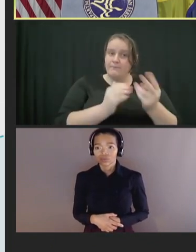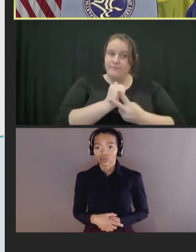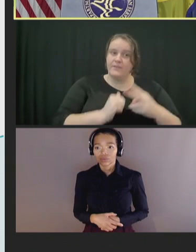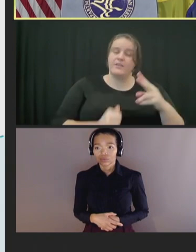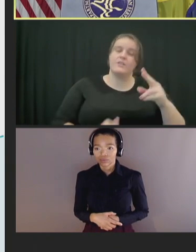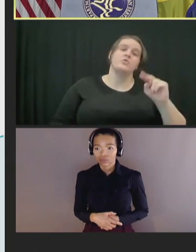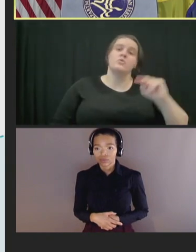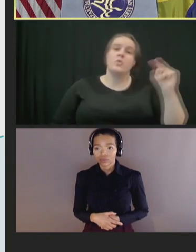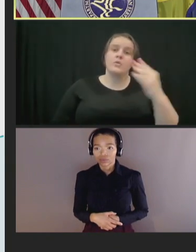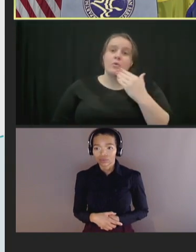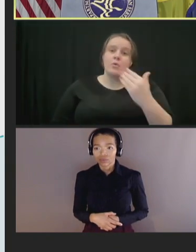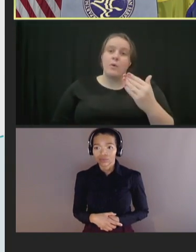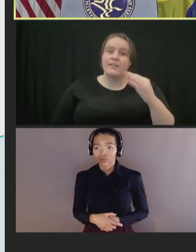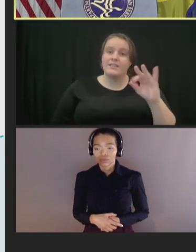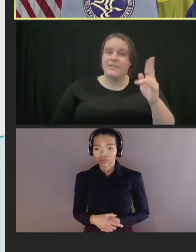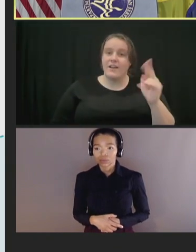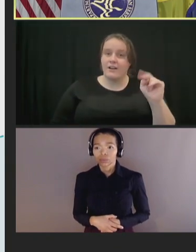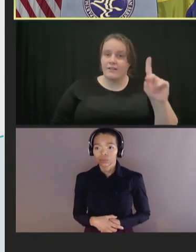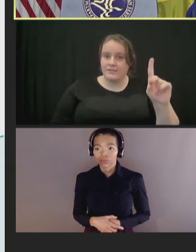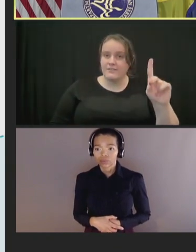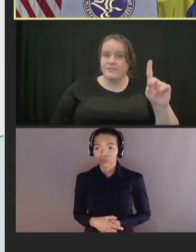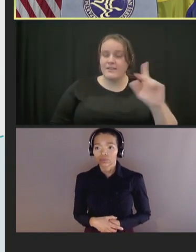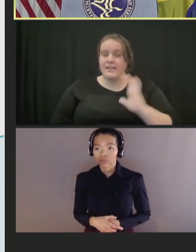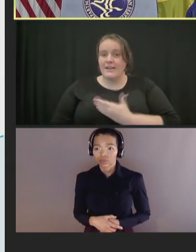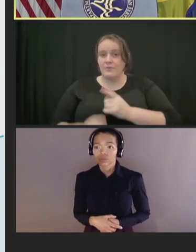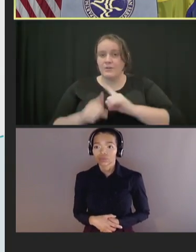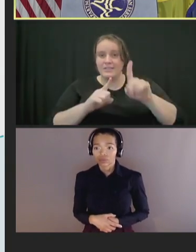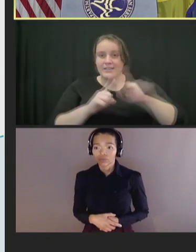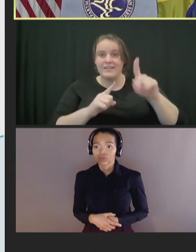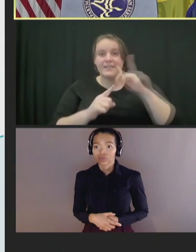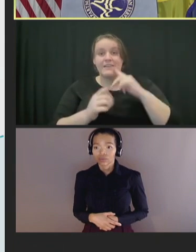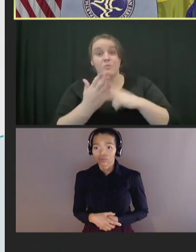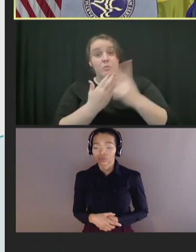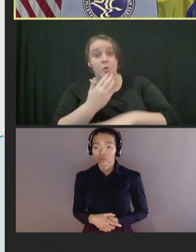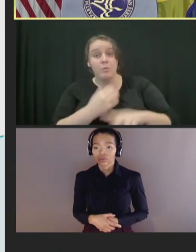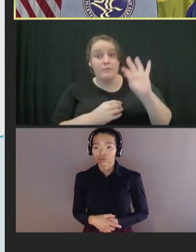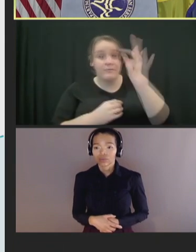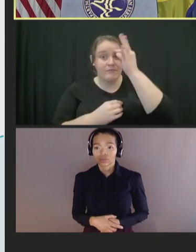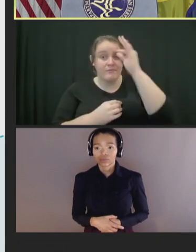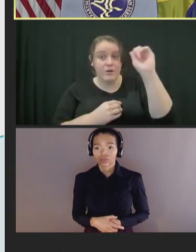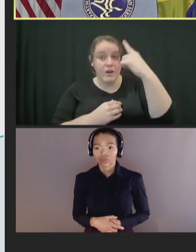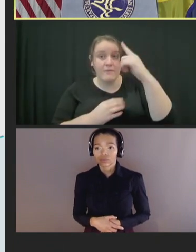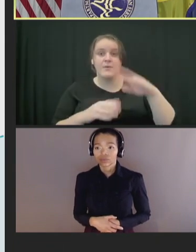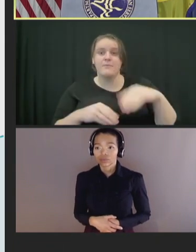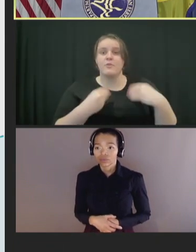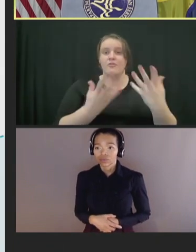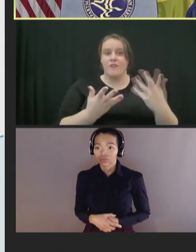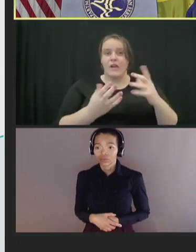all of our different programs in the federal government provide funding to this bucket. And